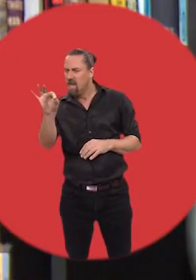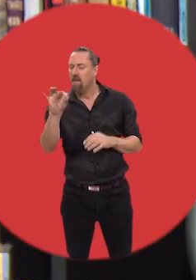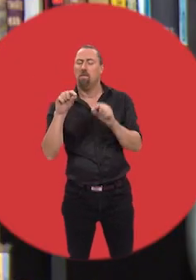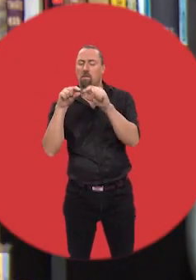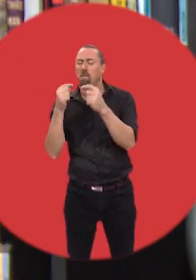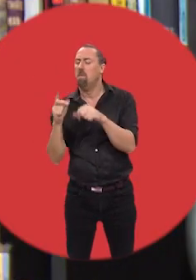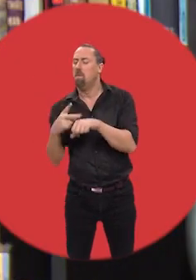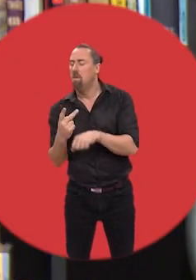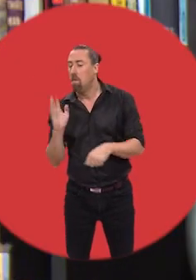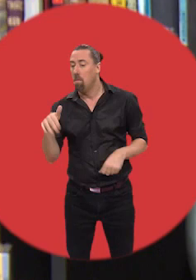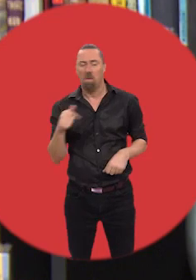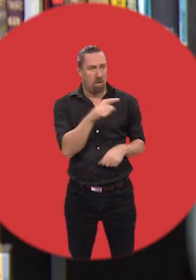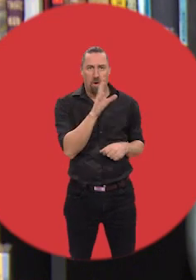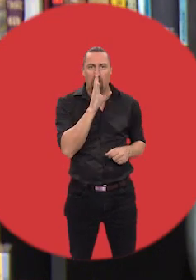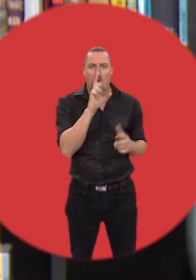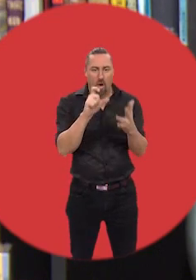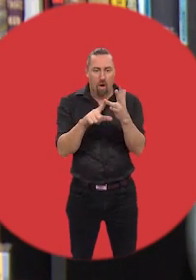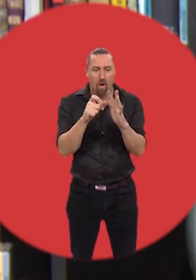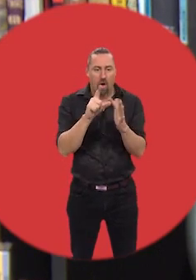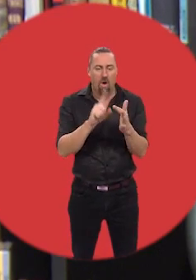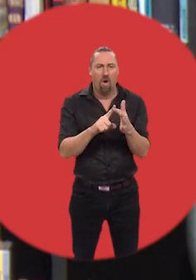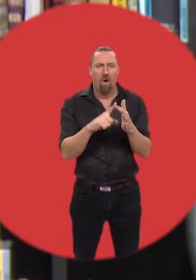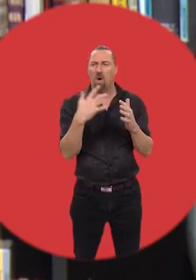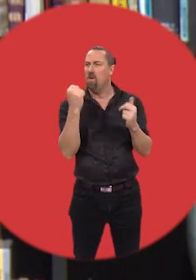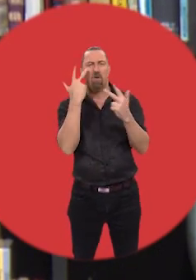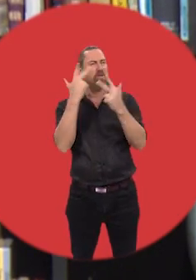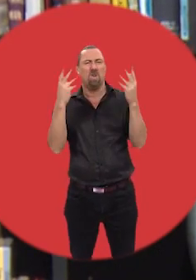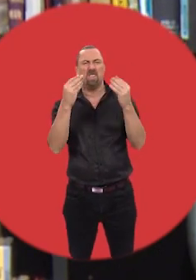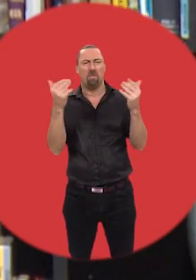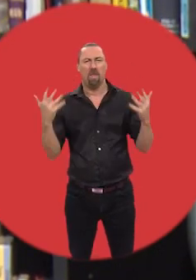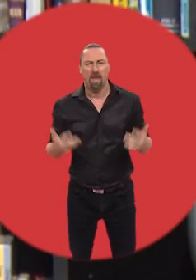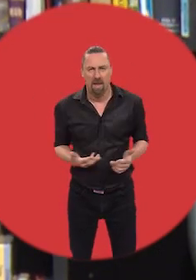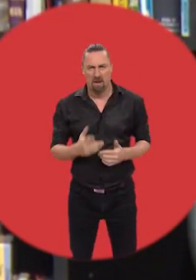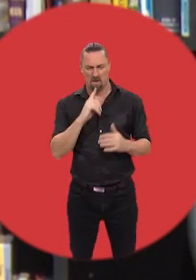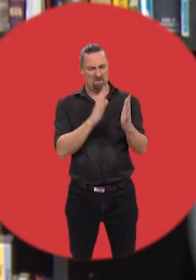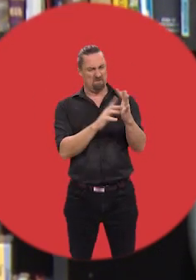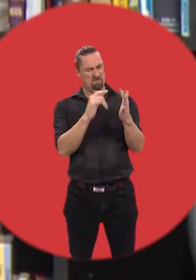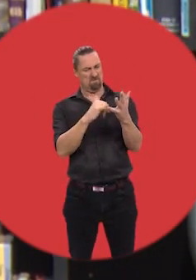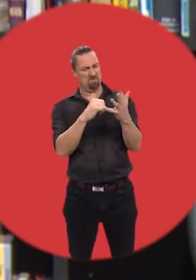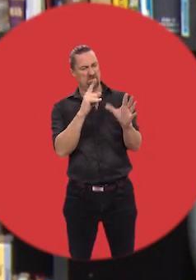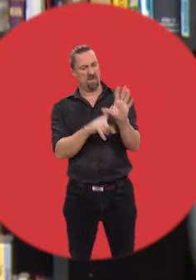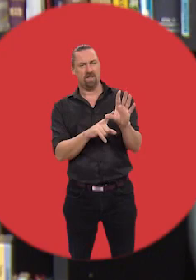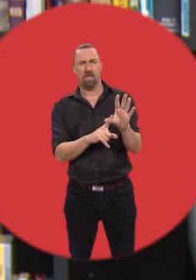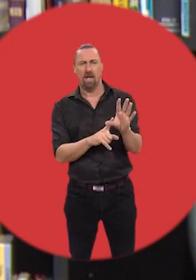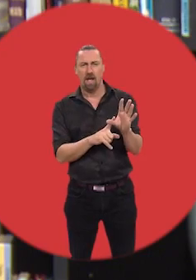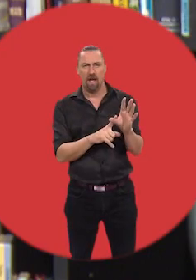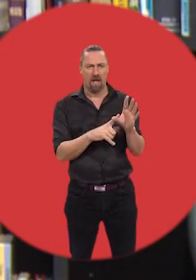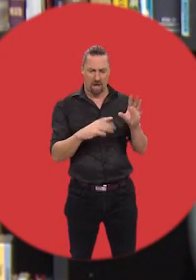Perhaps it's in code or it's some kind of sign. It all looks so messy. There's not one straight line.